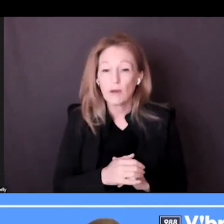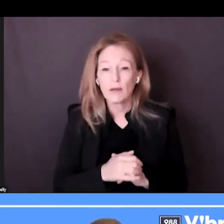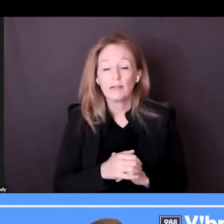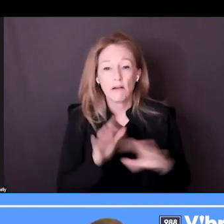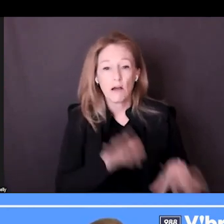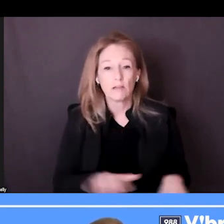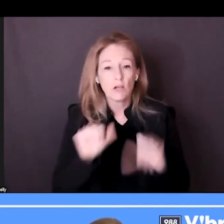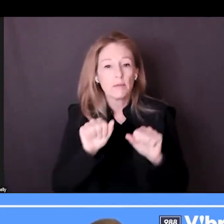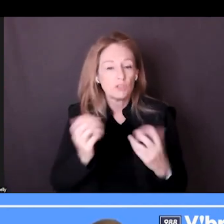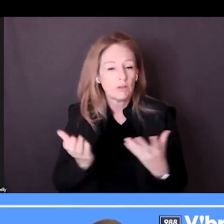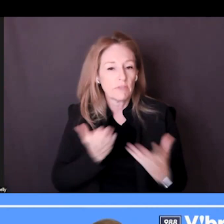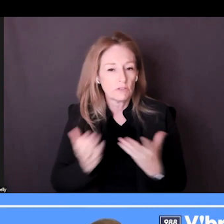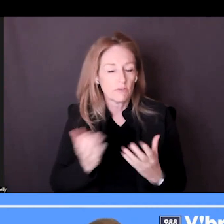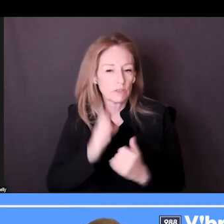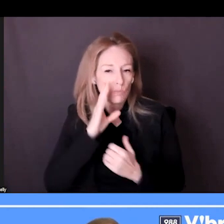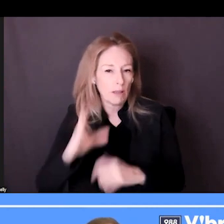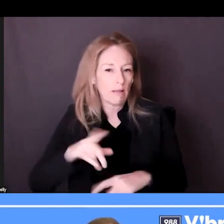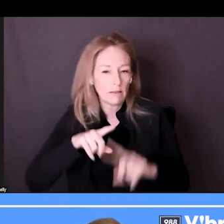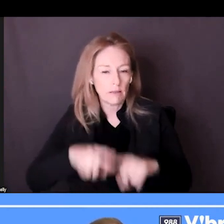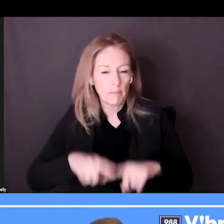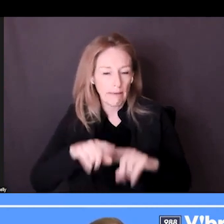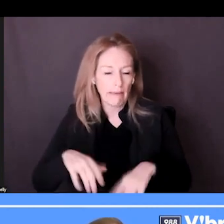IS GOING TO BE DEPENDENT ON THE SUCCESS AND THE VIABILITY OF THE